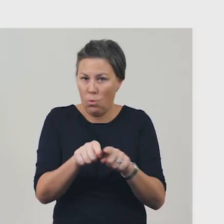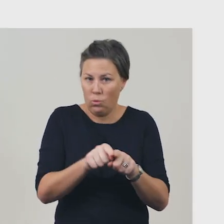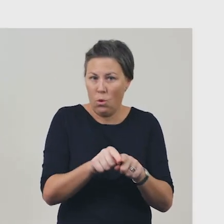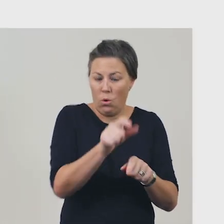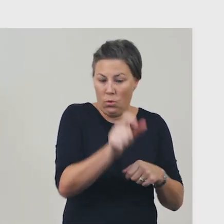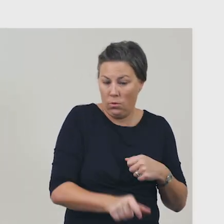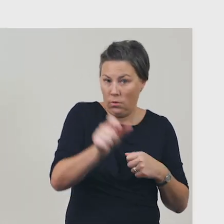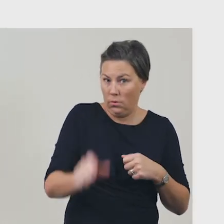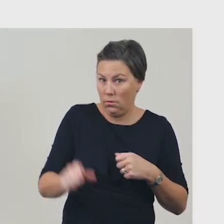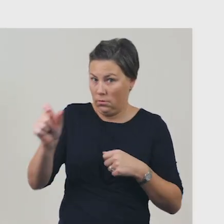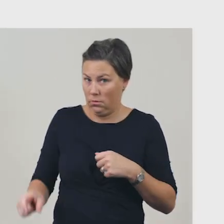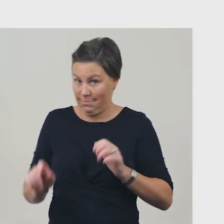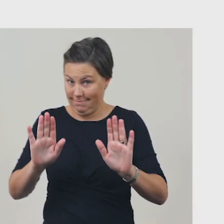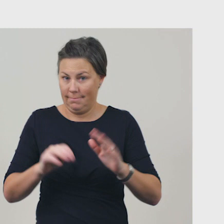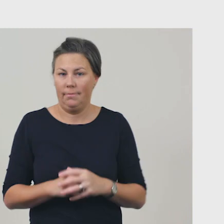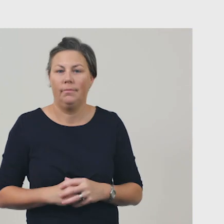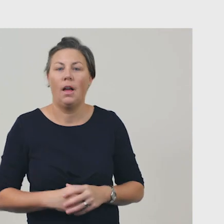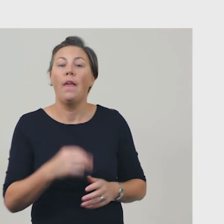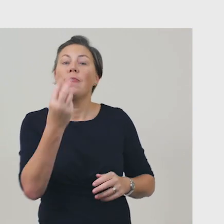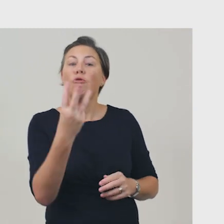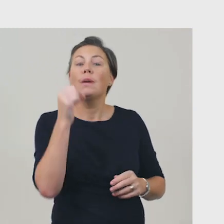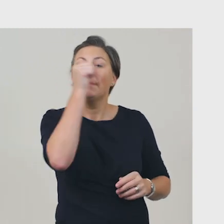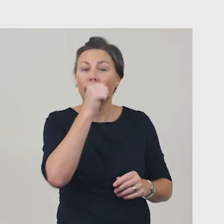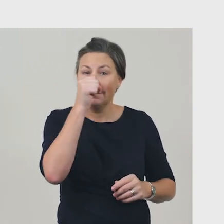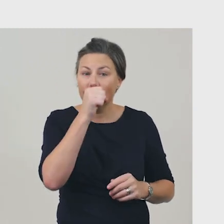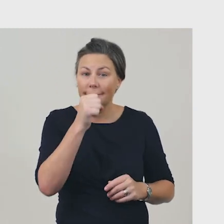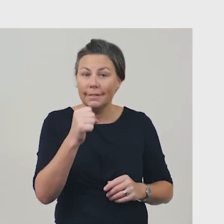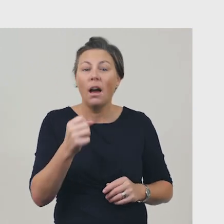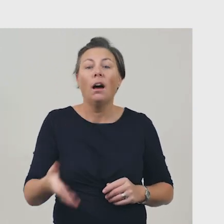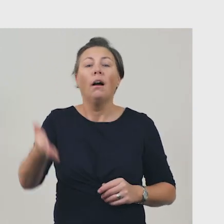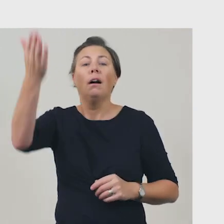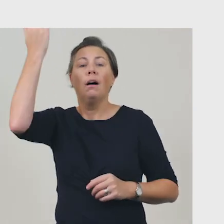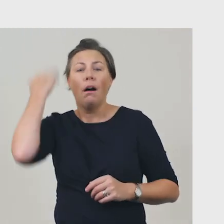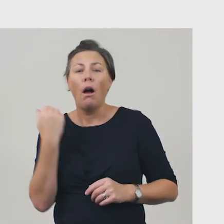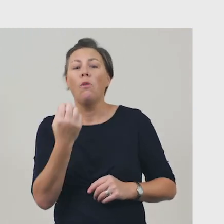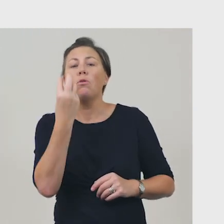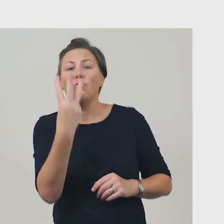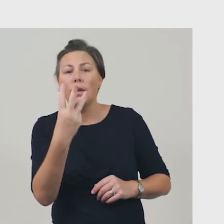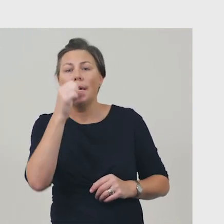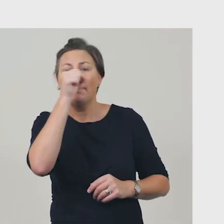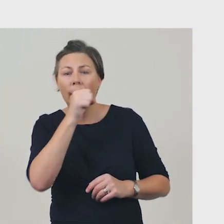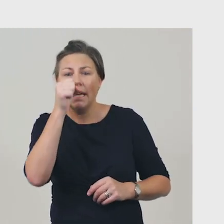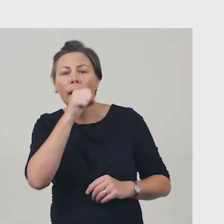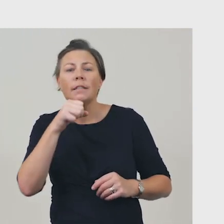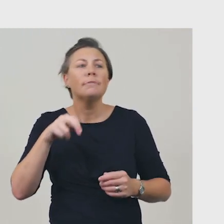‘The Three Little Pigs’. Once upon a time, three little pigs headed off into the world to find a home.